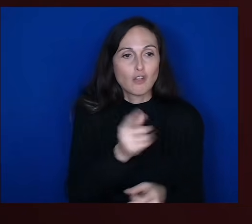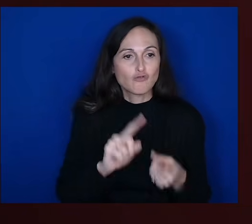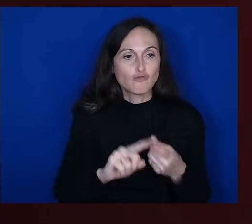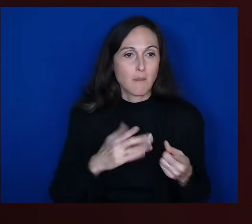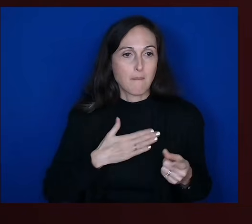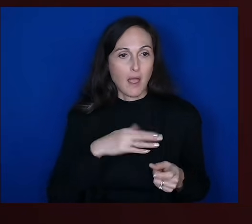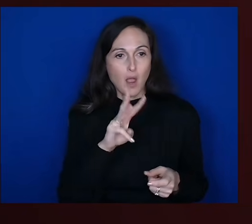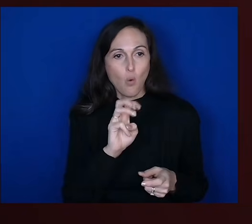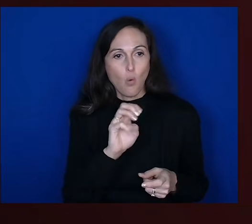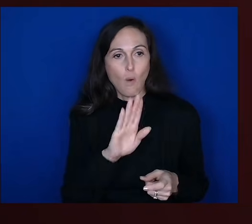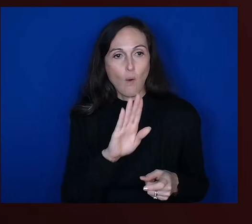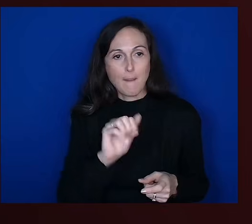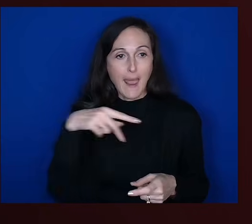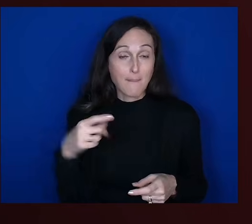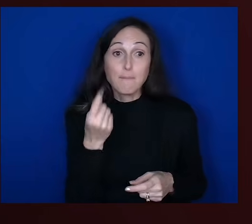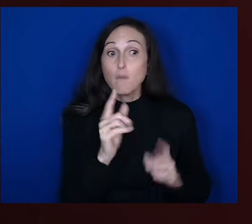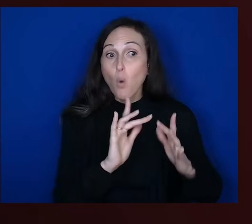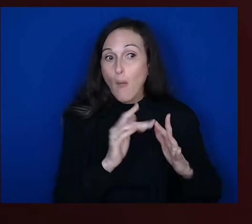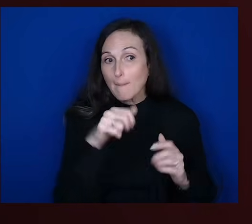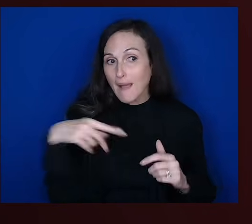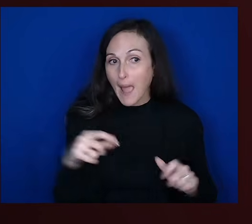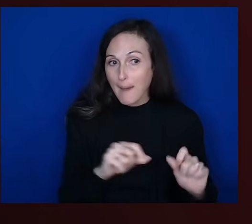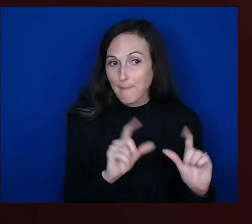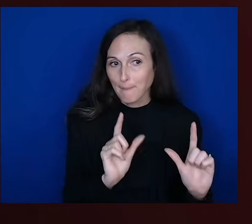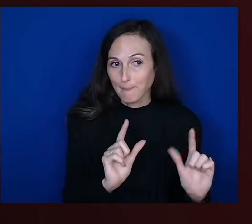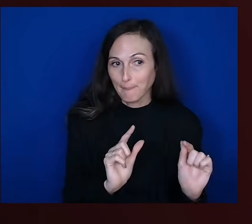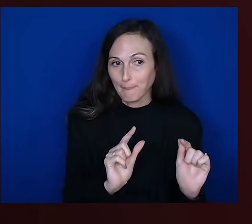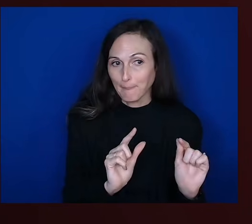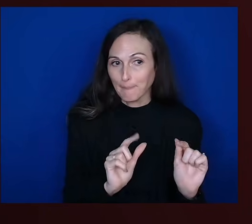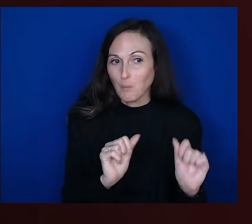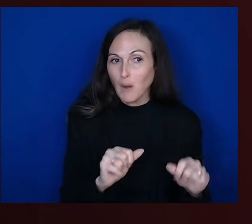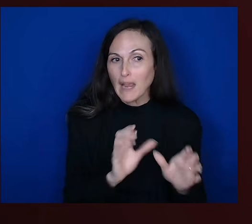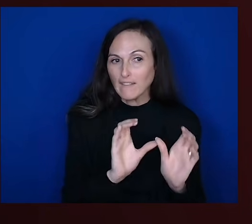In my web app, we configure a few things.